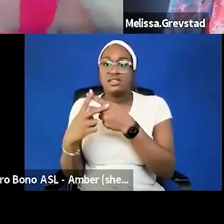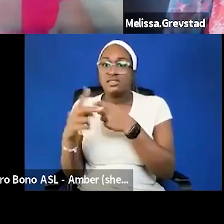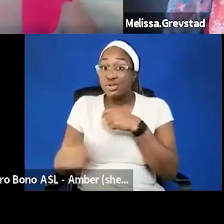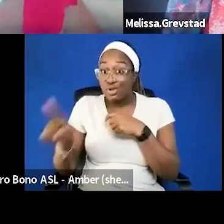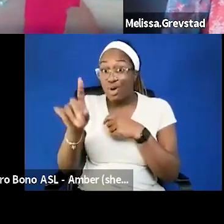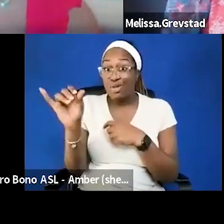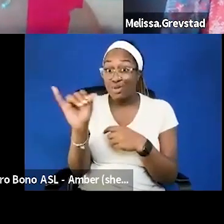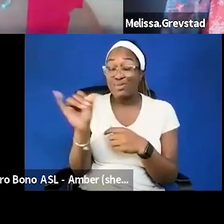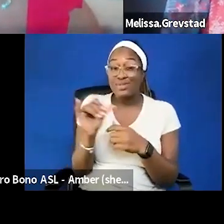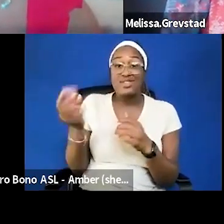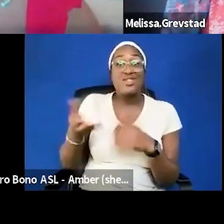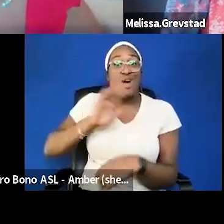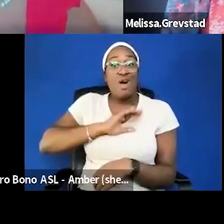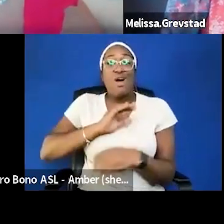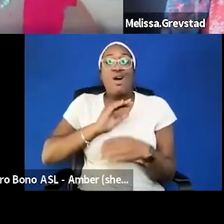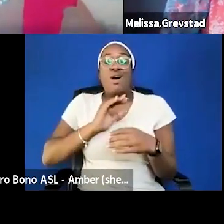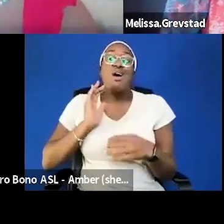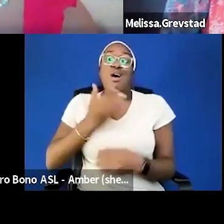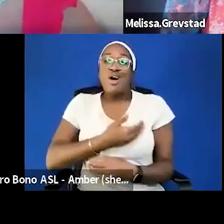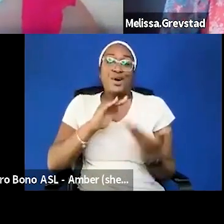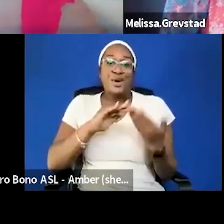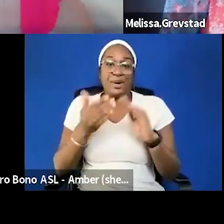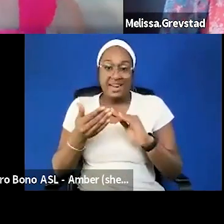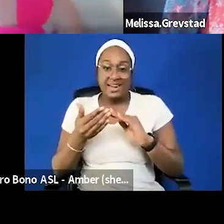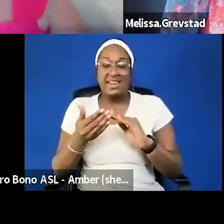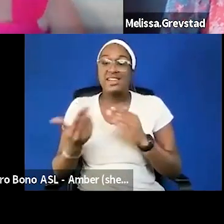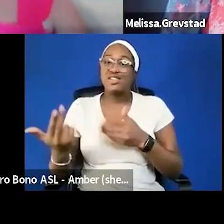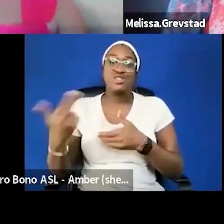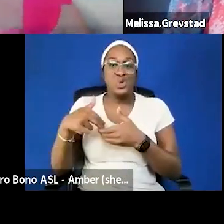It is our community joining in to uplift the idea of working